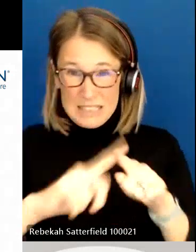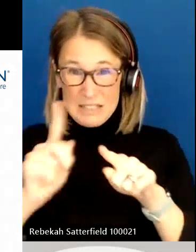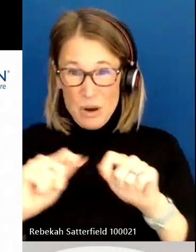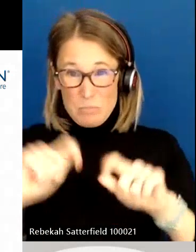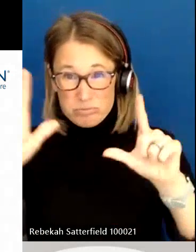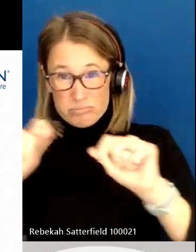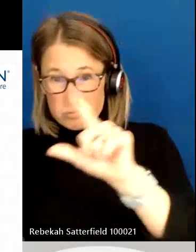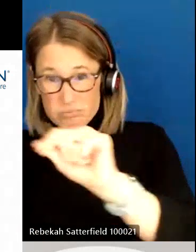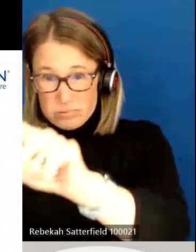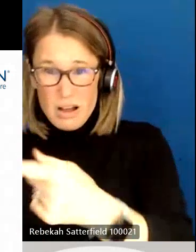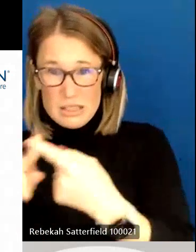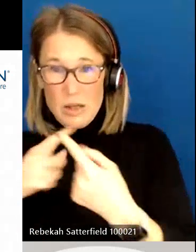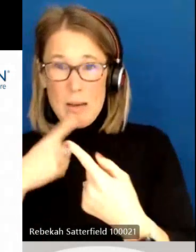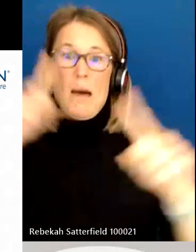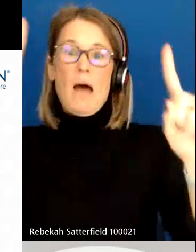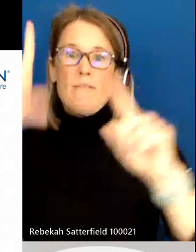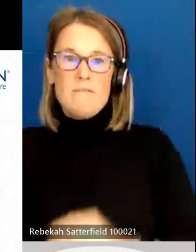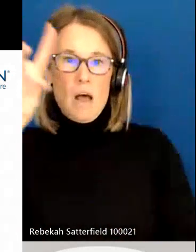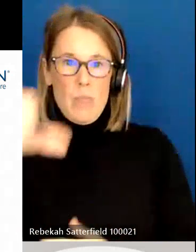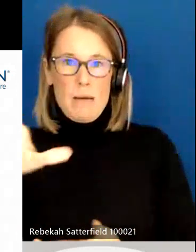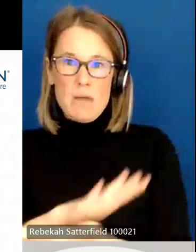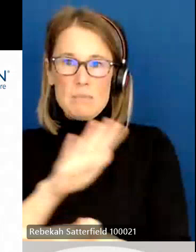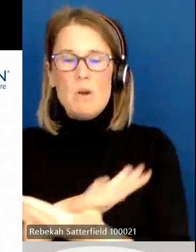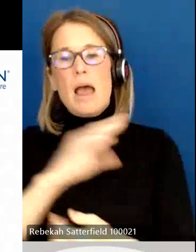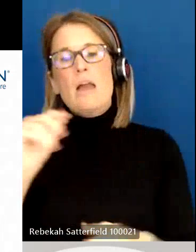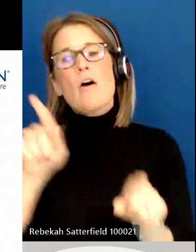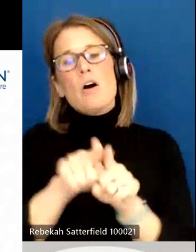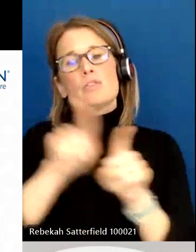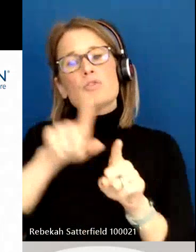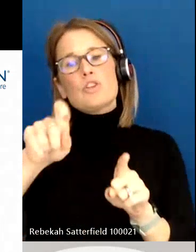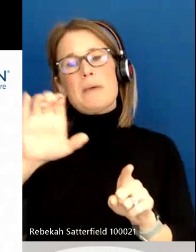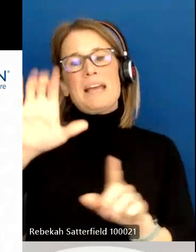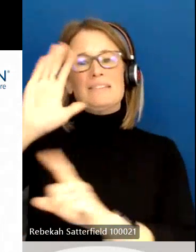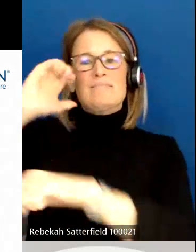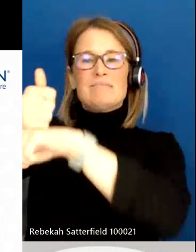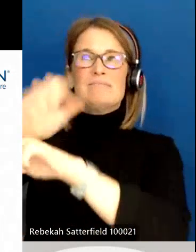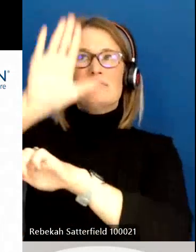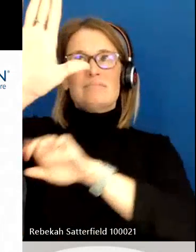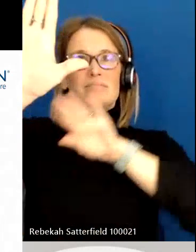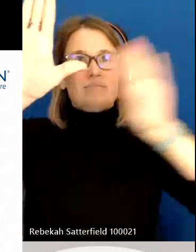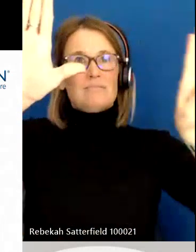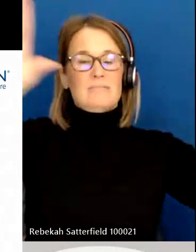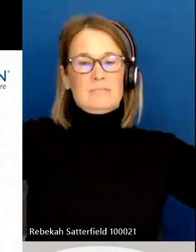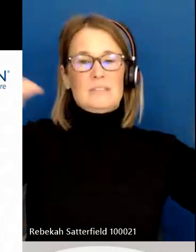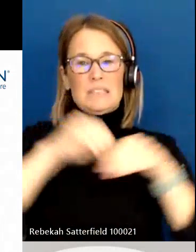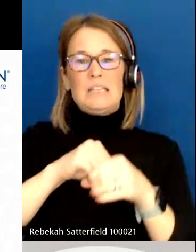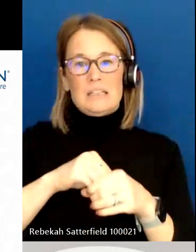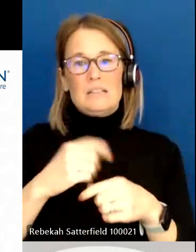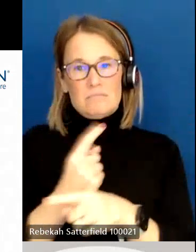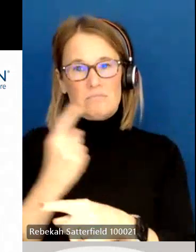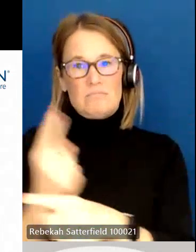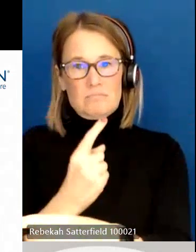also make sure that you displayed in prominent areas uh physical areas in size 20 font um so or